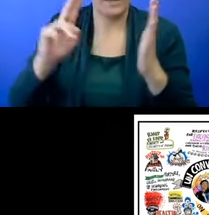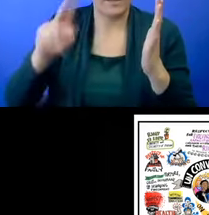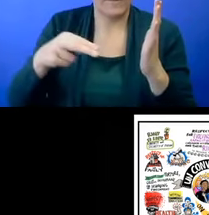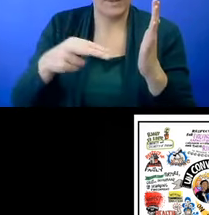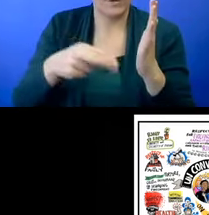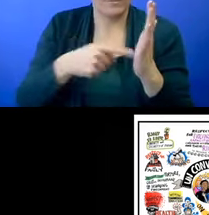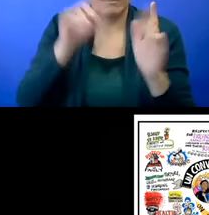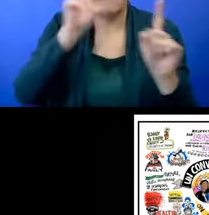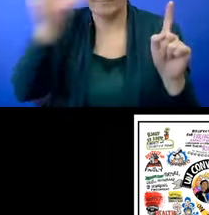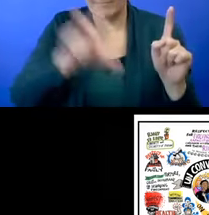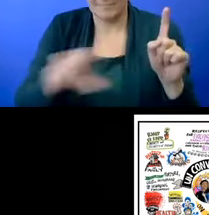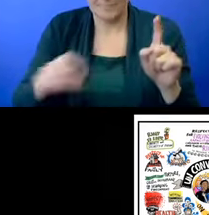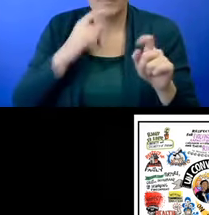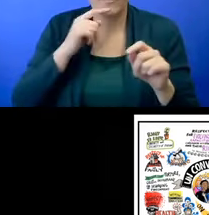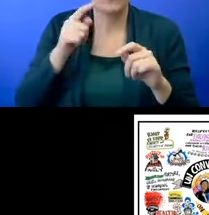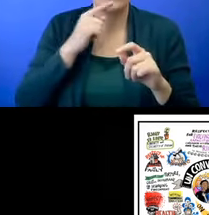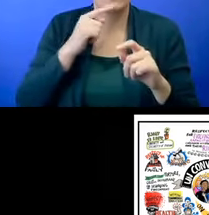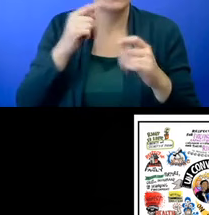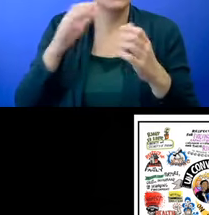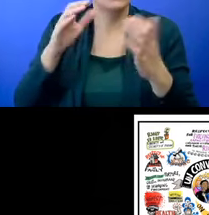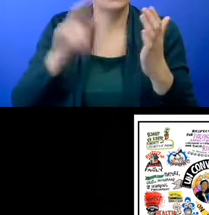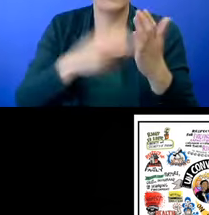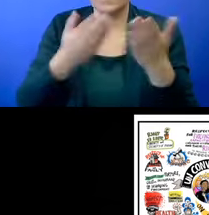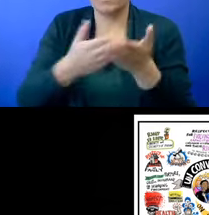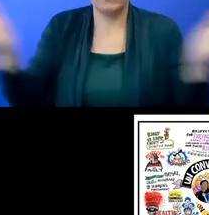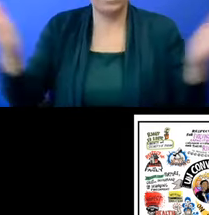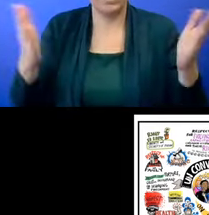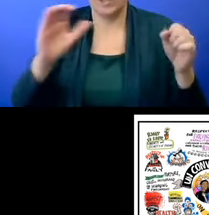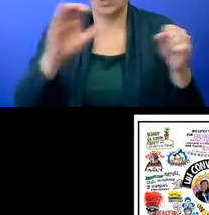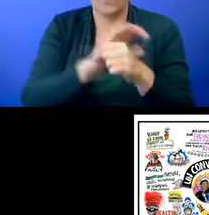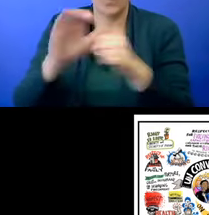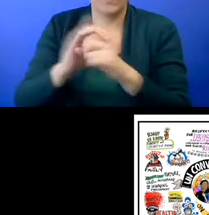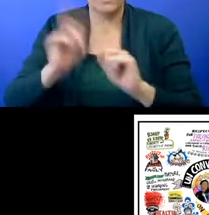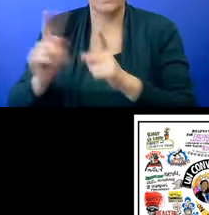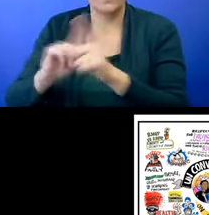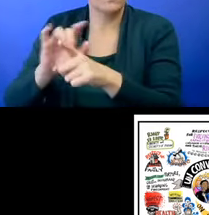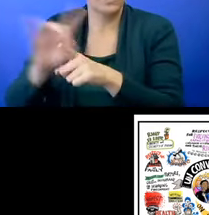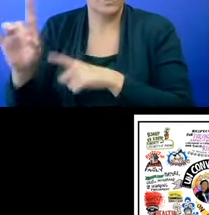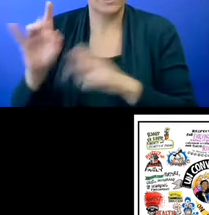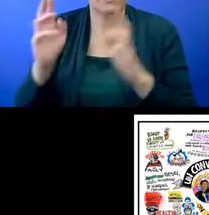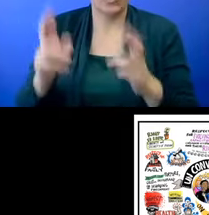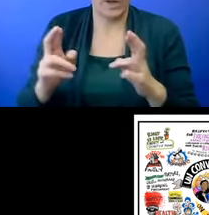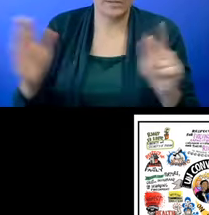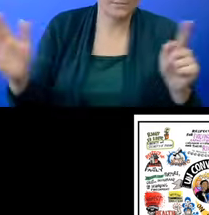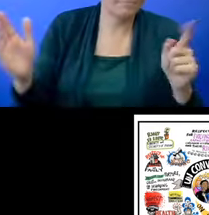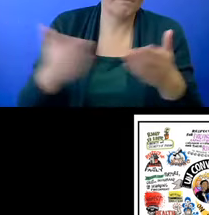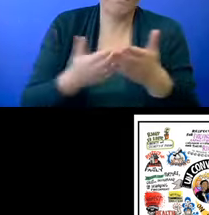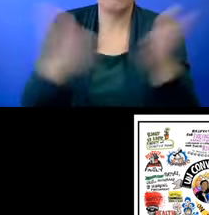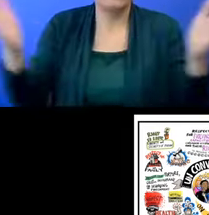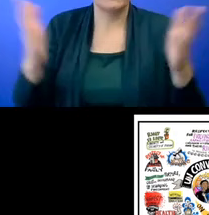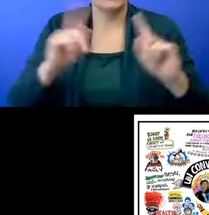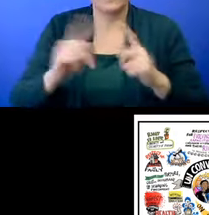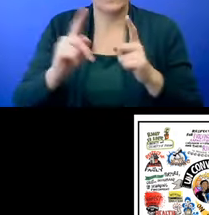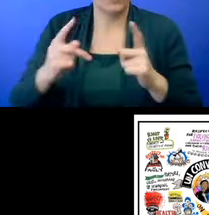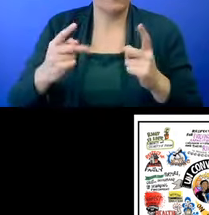The Convention covers a very wide range of rights, across a wide range of areas of life,